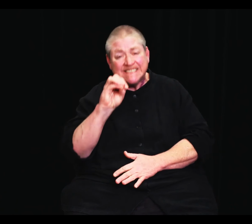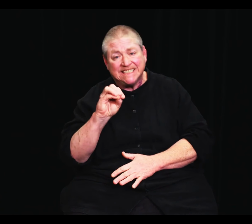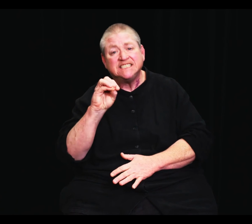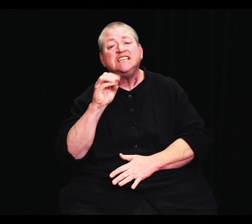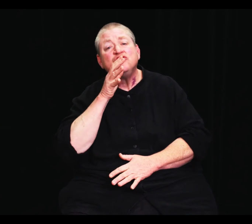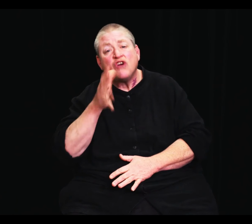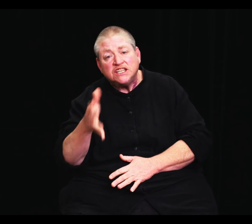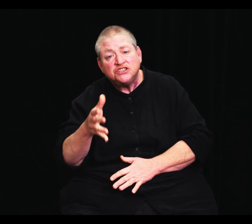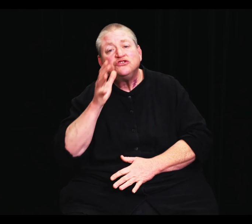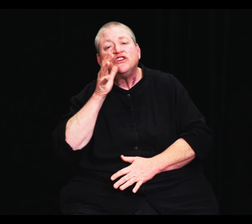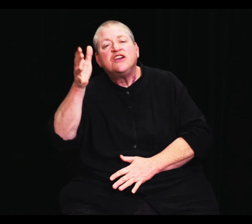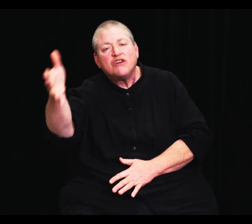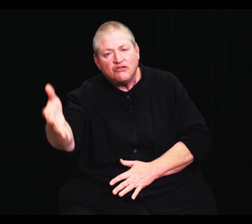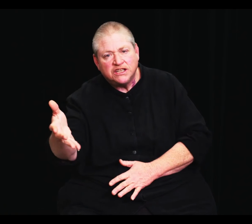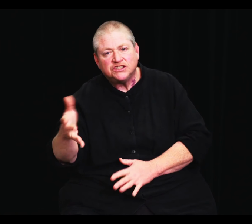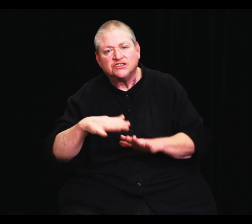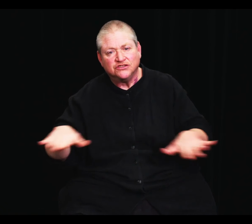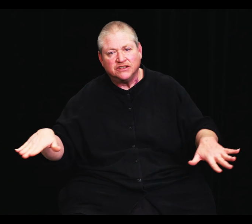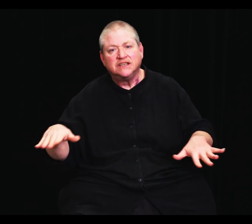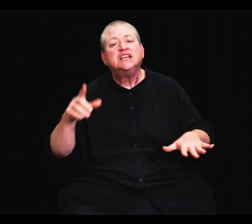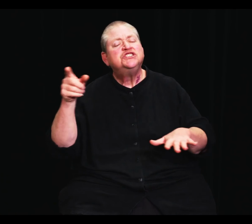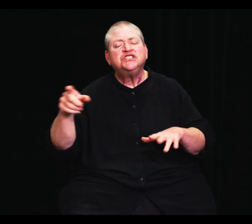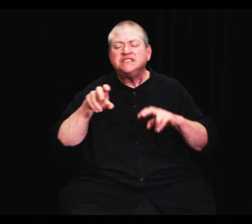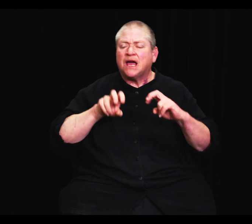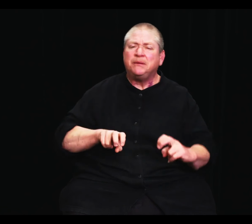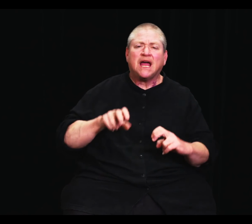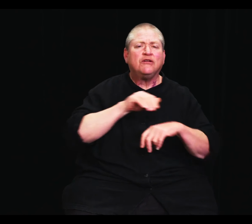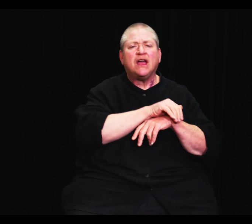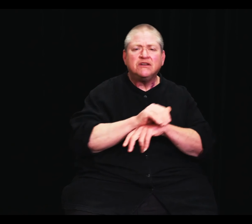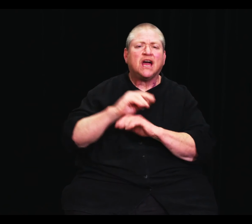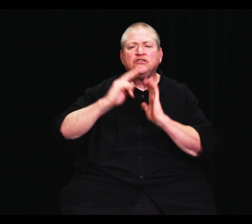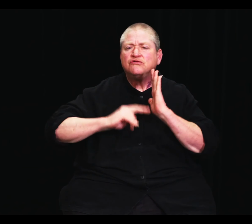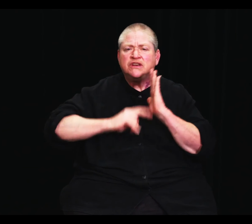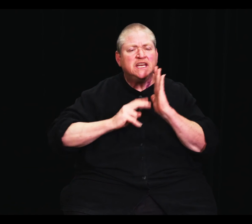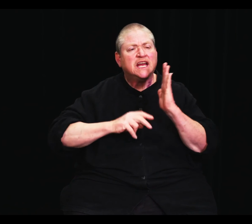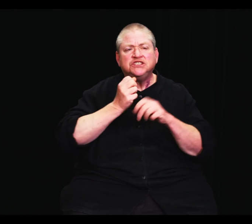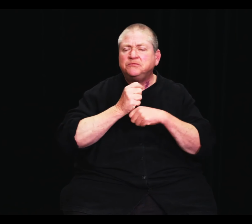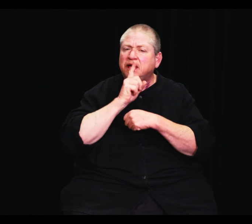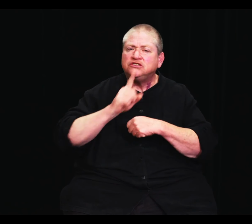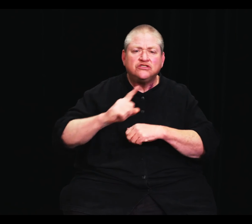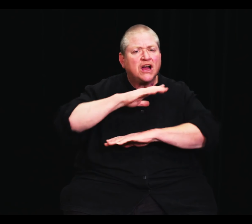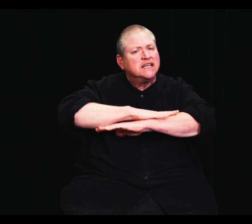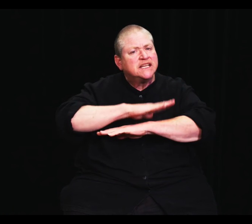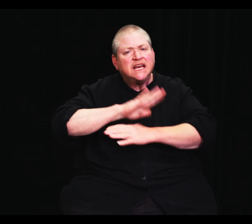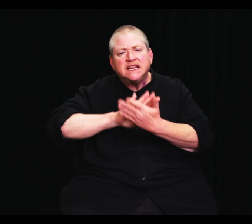but that never once deterred her from inspiring her 9 children and over 60 grands and great-grands to go to college.